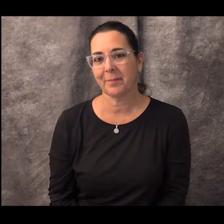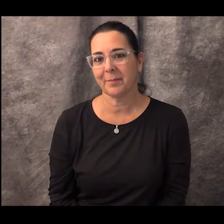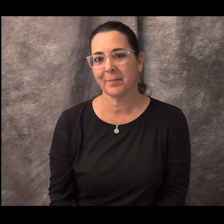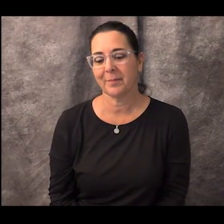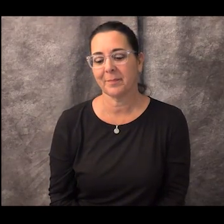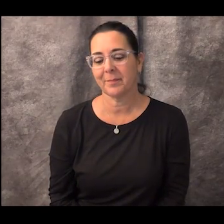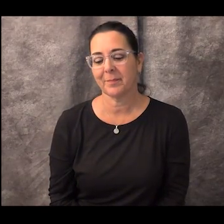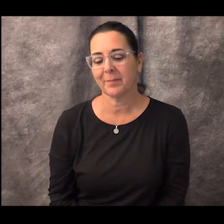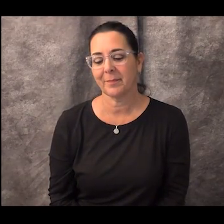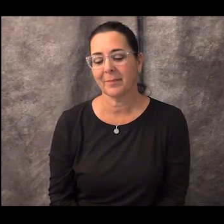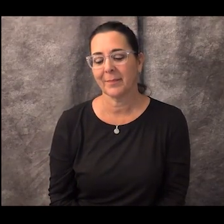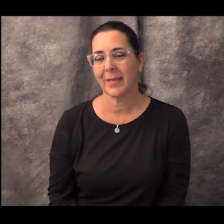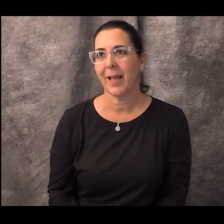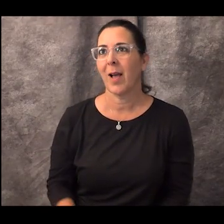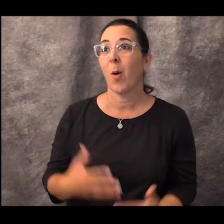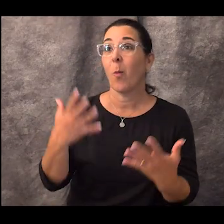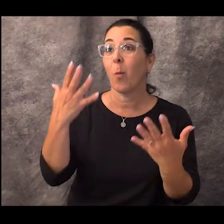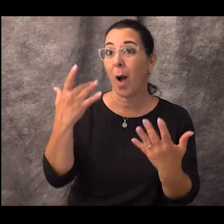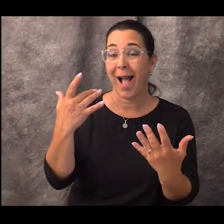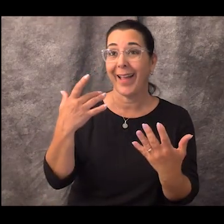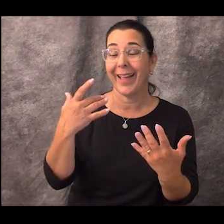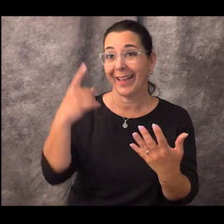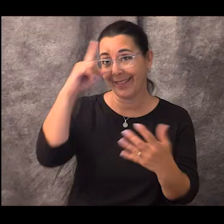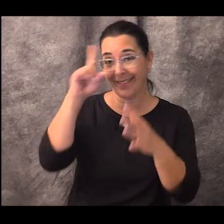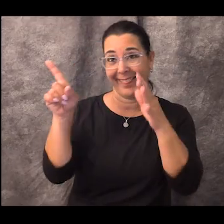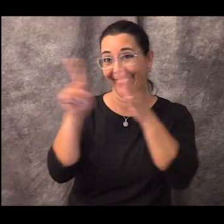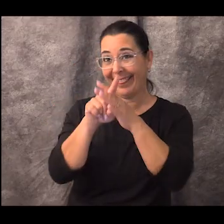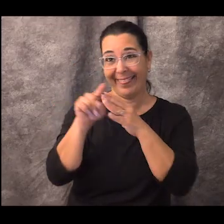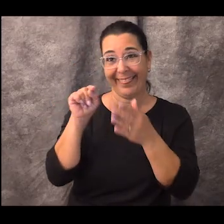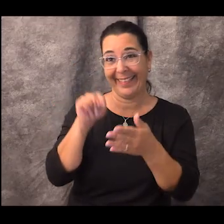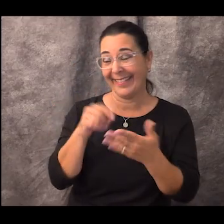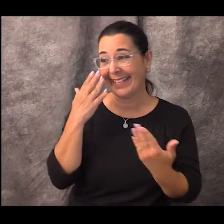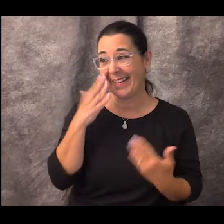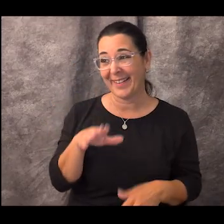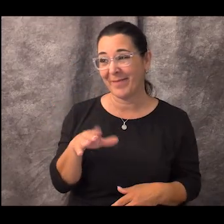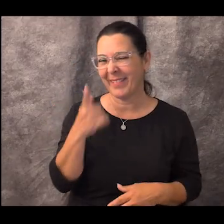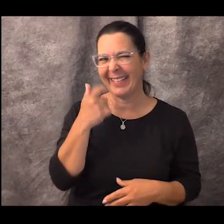(Michelle) I don't know why this is the first thing that came to mind. It might just be because I randomly mentioned it earlier,